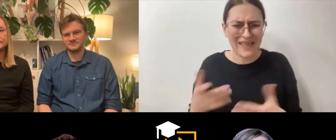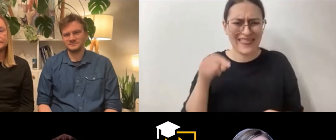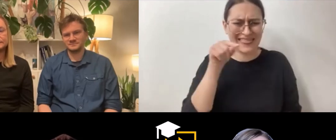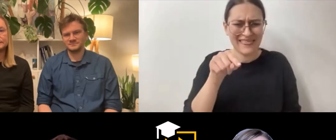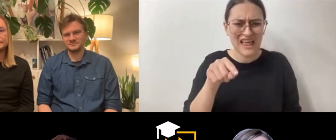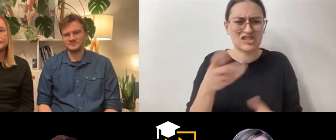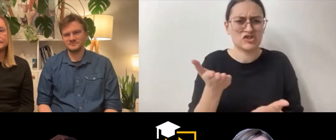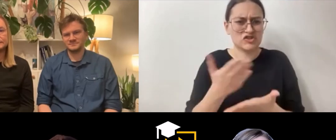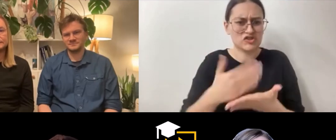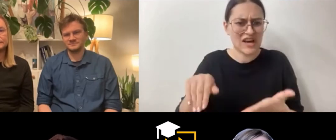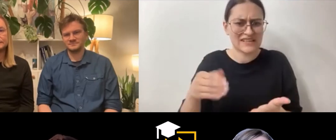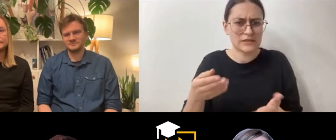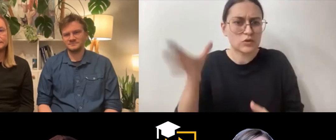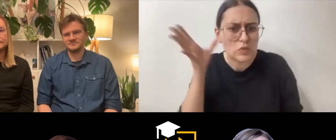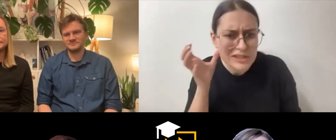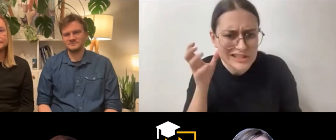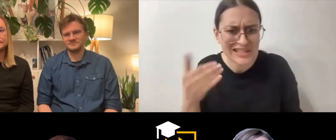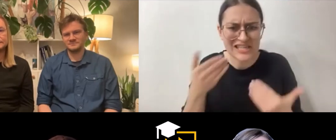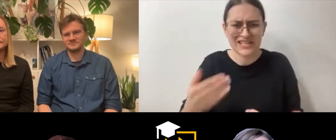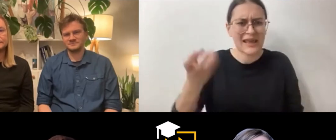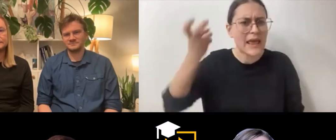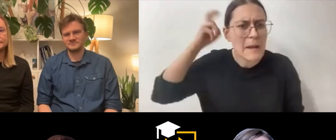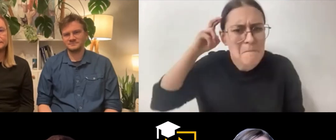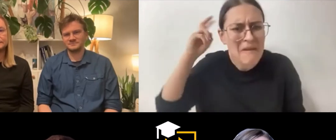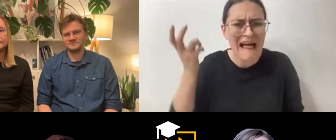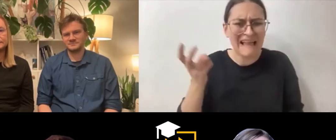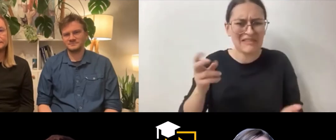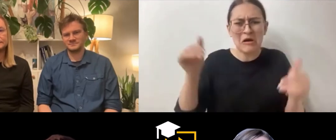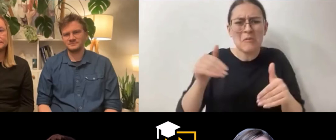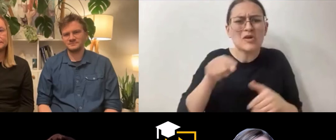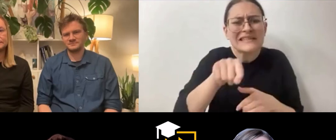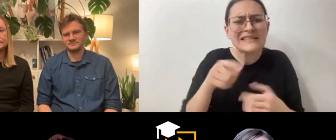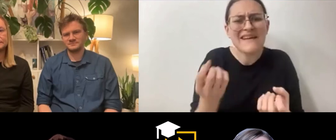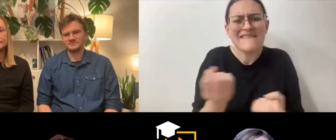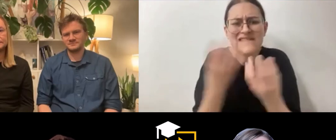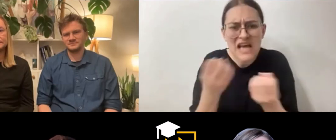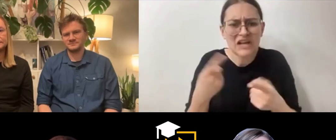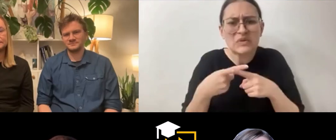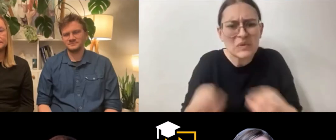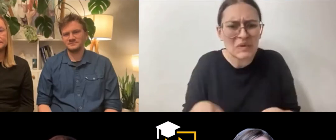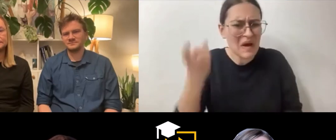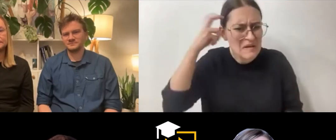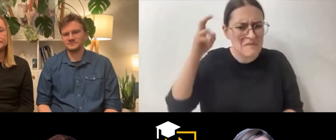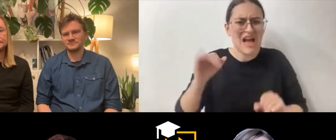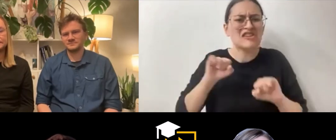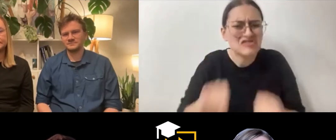Could you briefly tell us how does this implant as a device work? What is its role in your life?